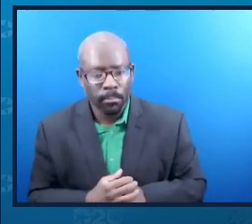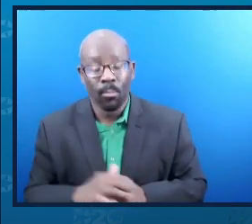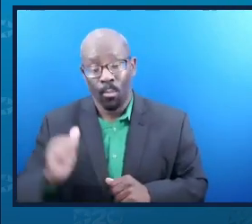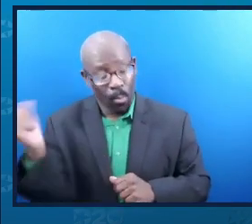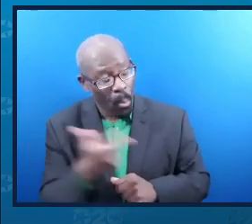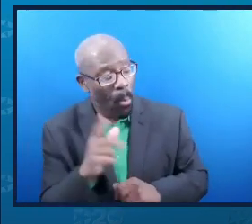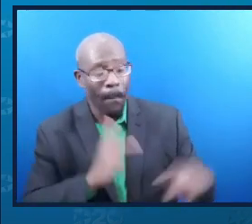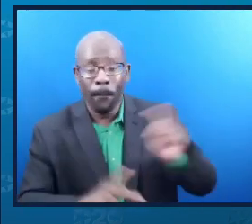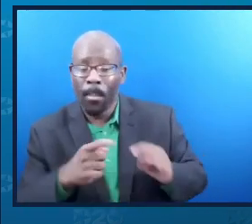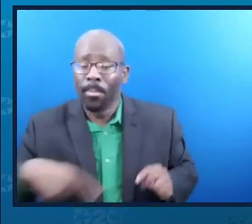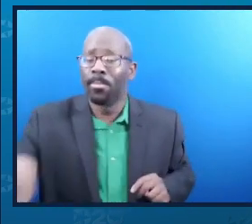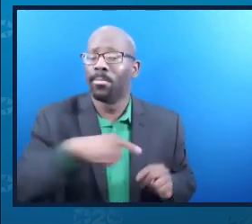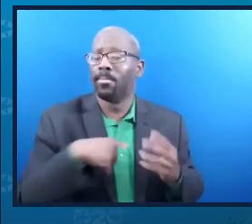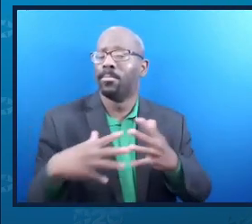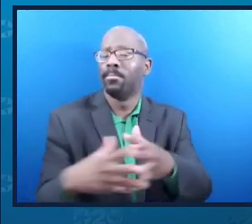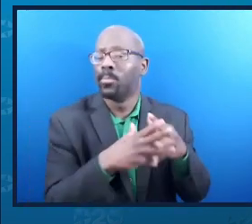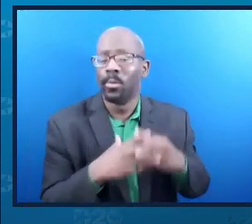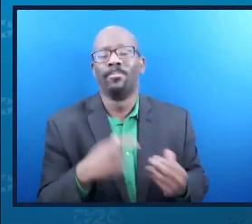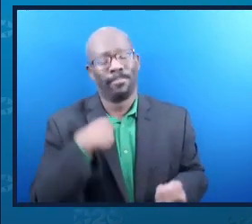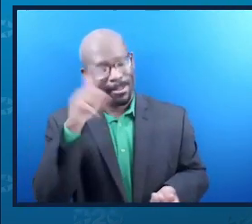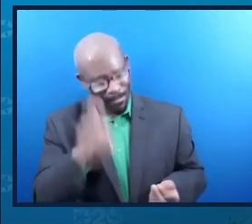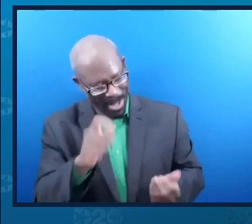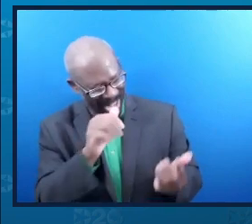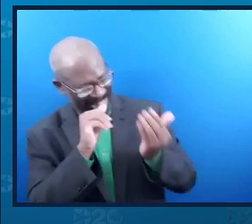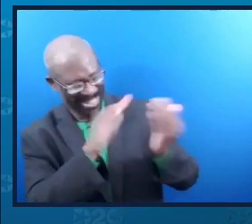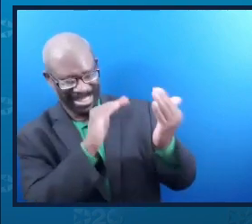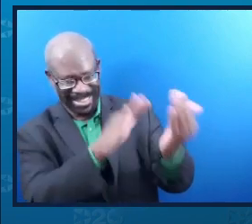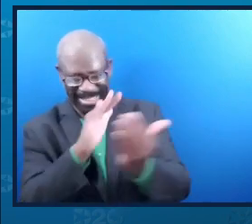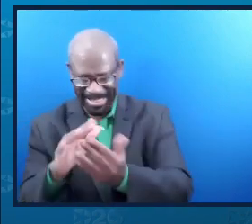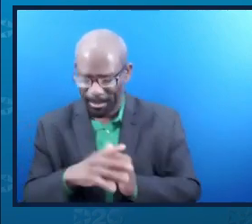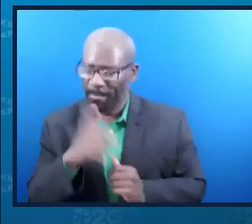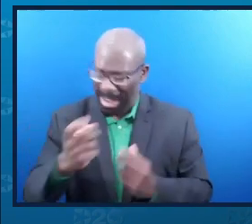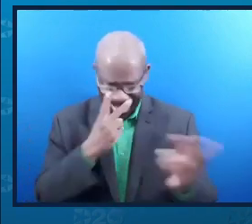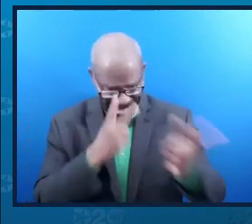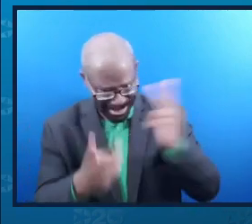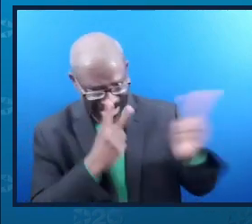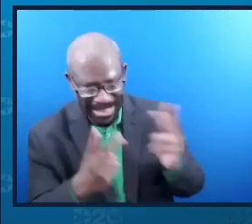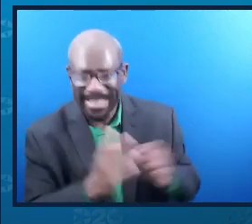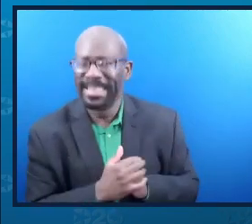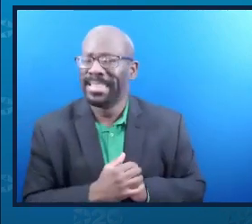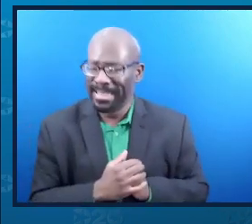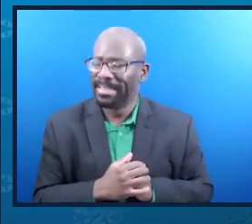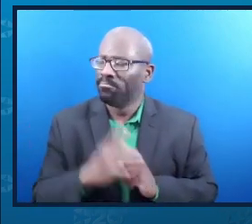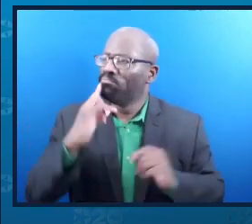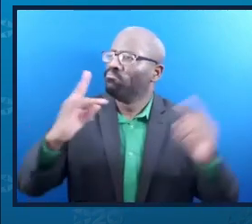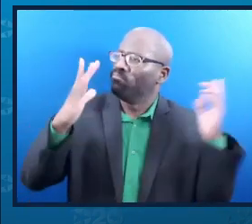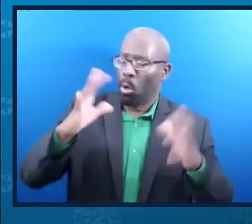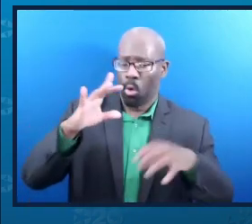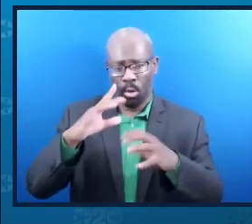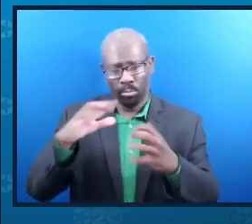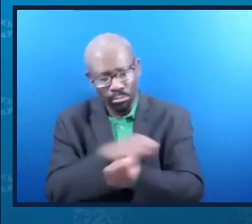TOGETHER TO DECLARE IN THE FACE OF INJUSTICE, AND BRUTALITY, THE